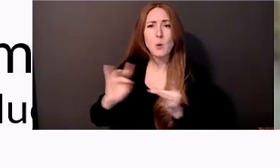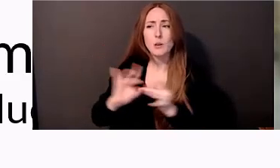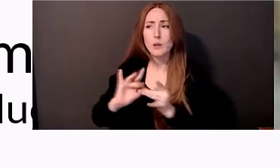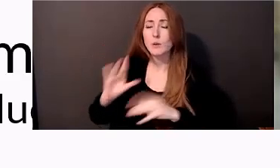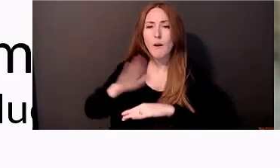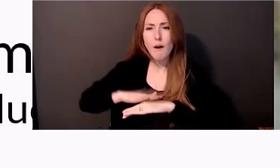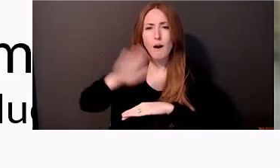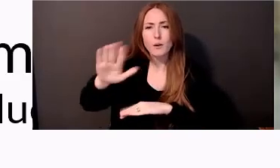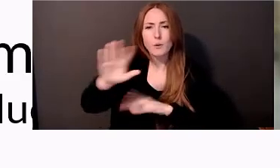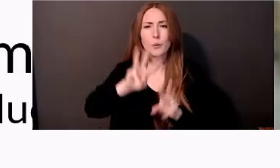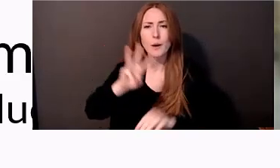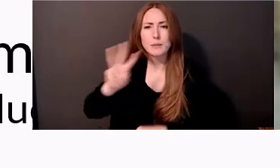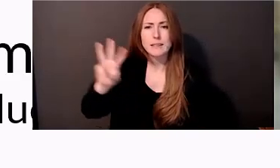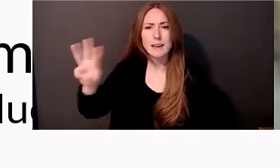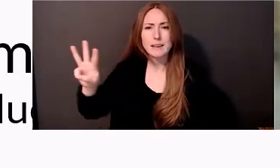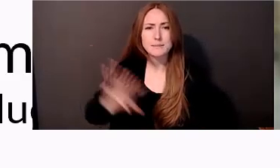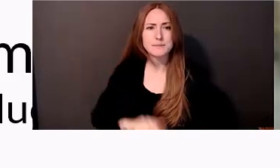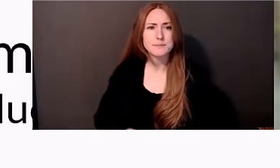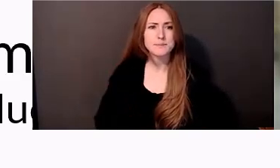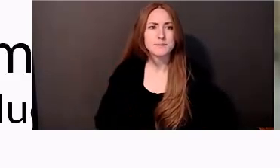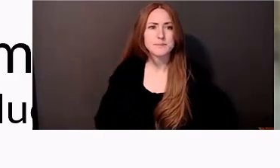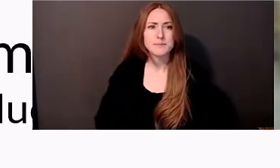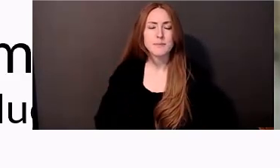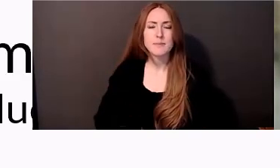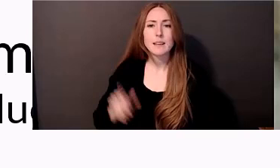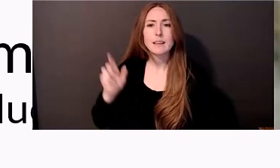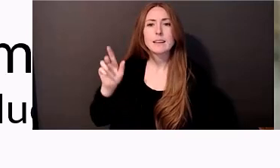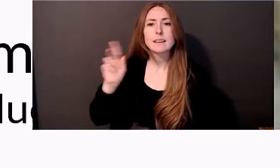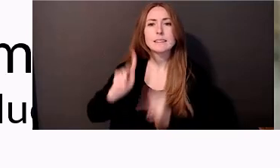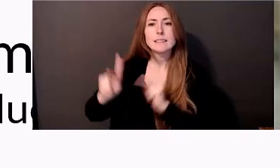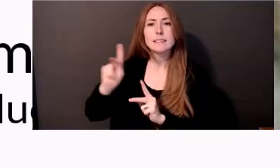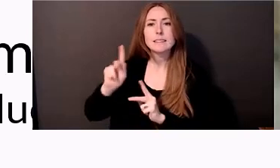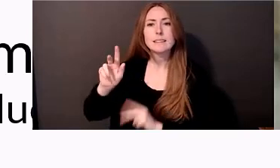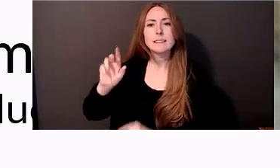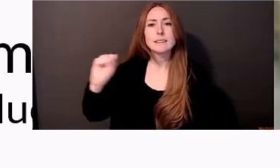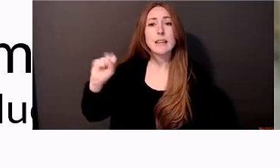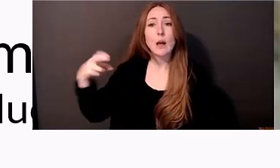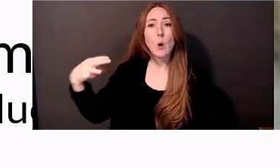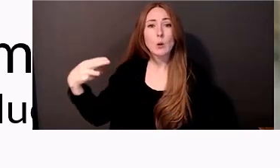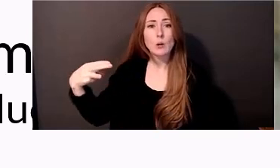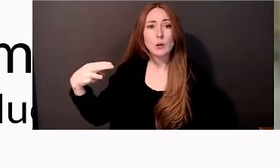Stakeholder Engagement, as I mentioned before, leveraging collaborations and influencers.